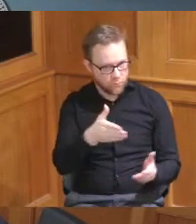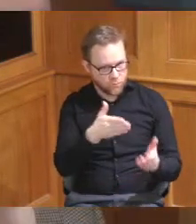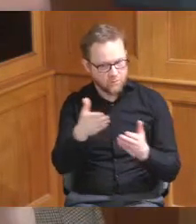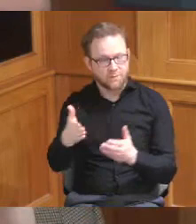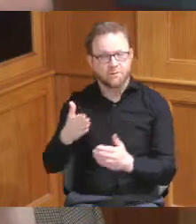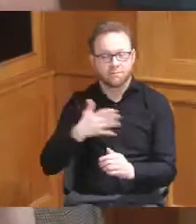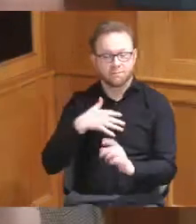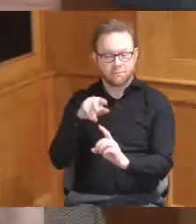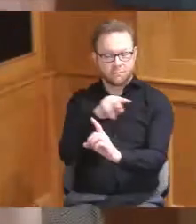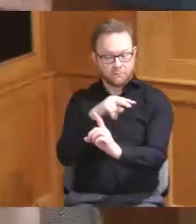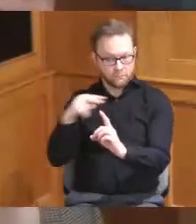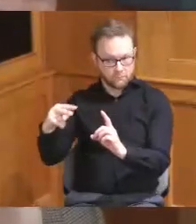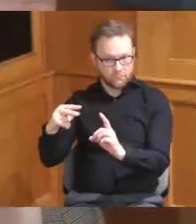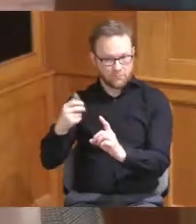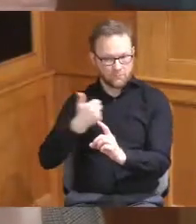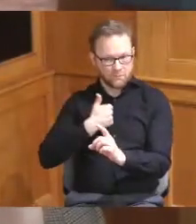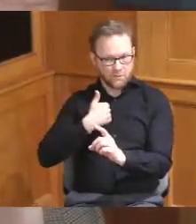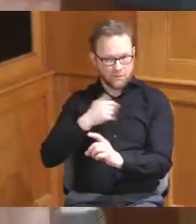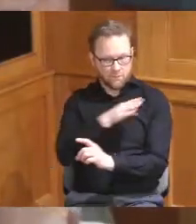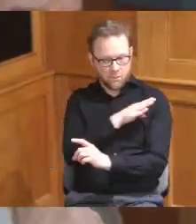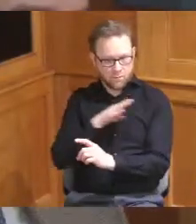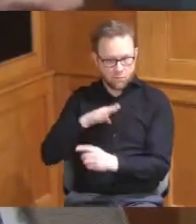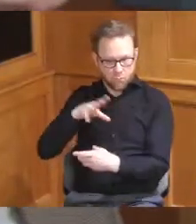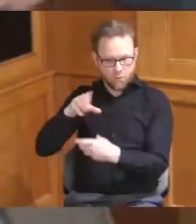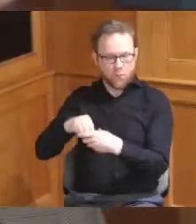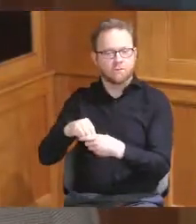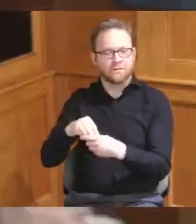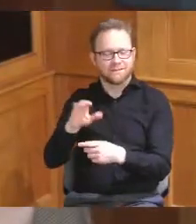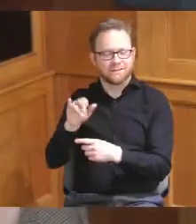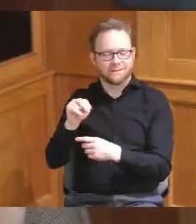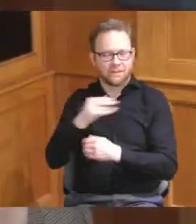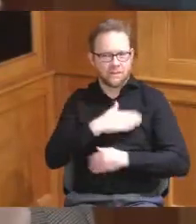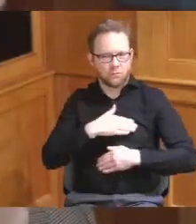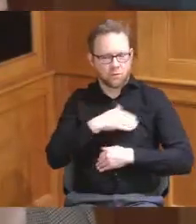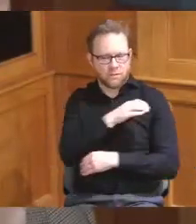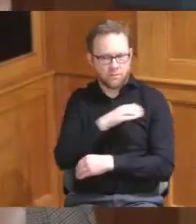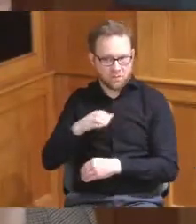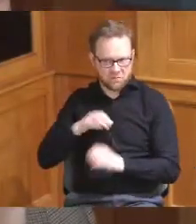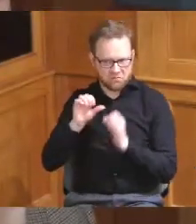having served as a board member on the Cincinnati Recreation Commission for 16 years and also having